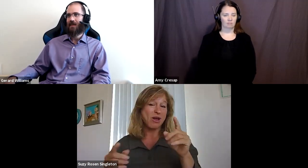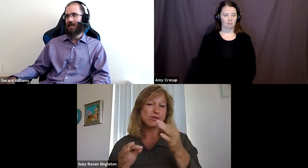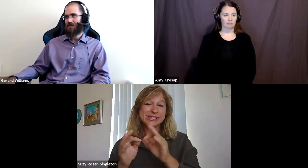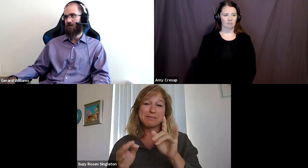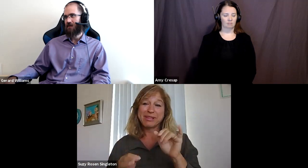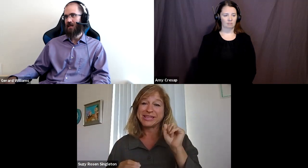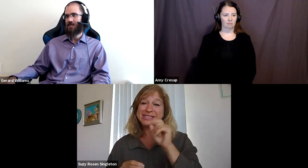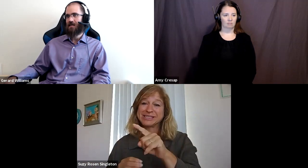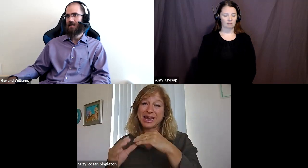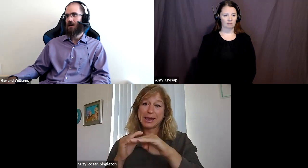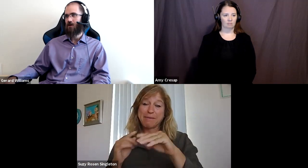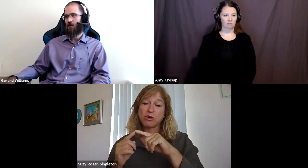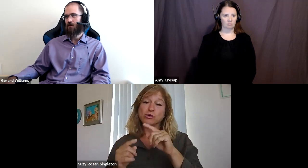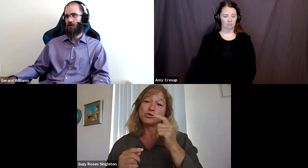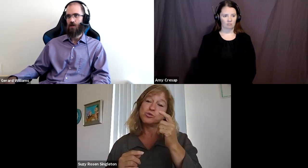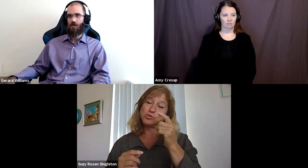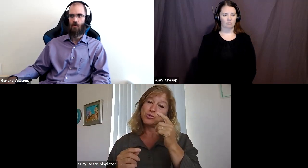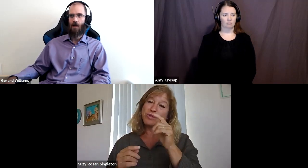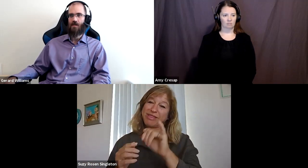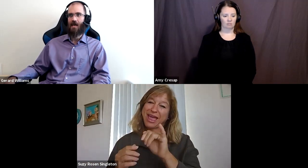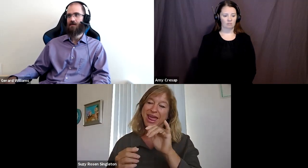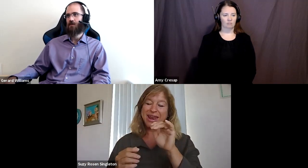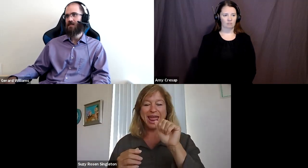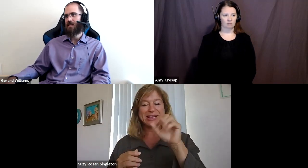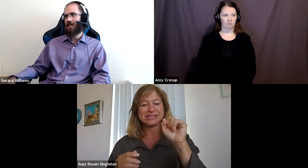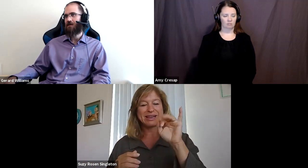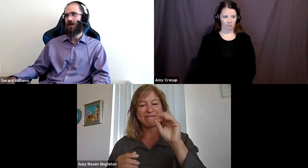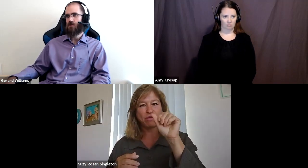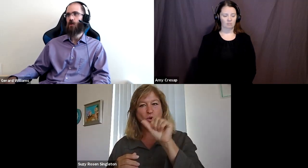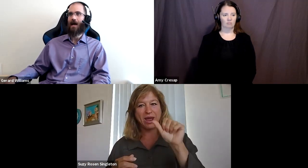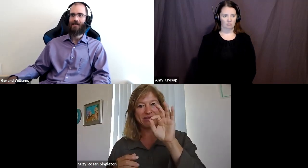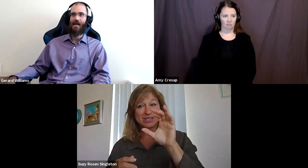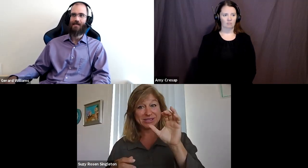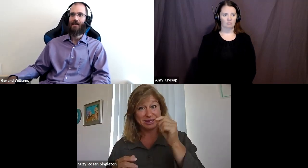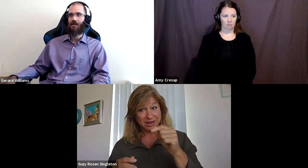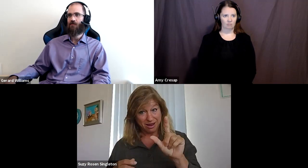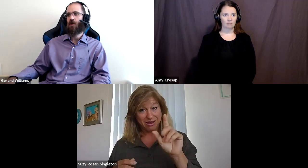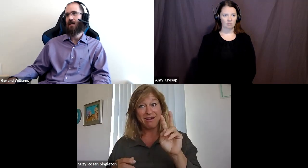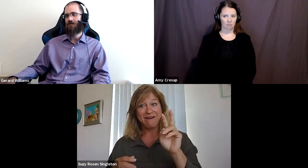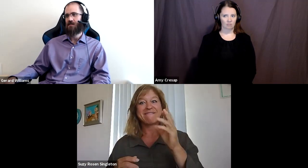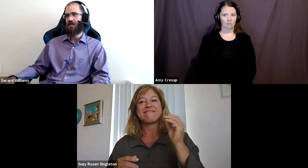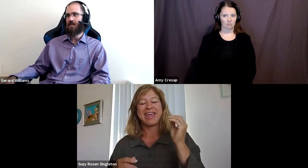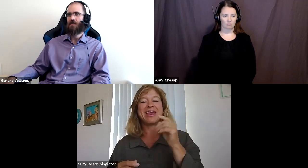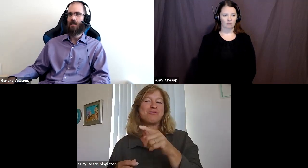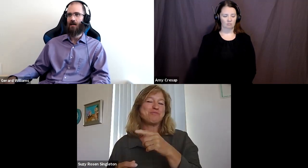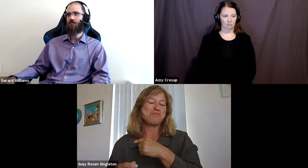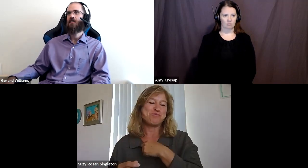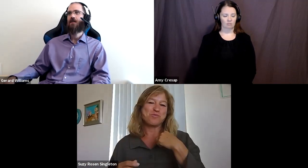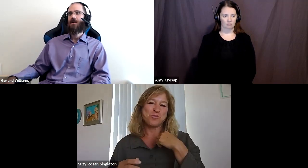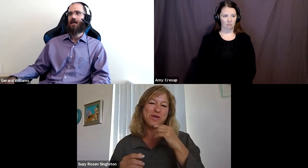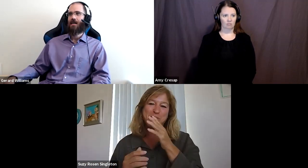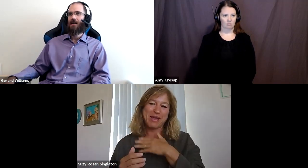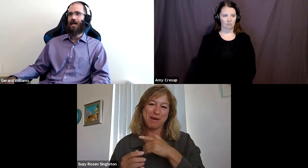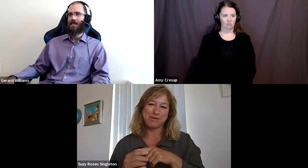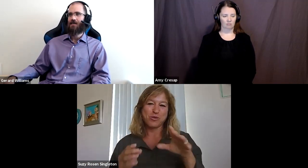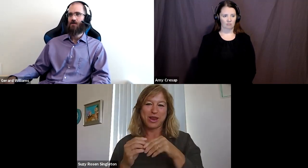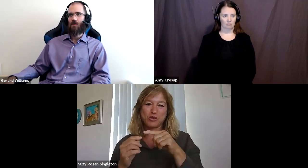And that is something that is sent out, send an e-mail to accessinfo@fcc.gov and we'd be